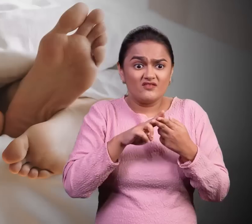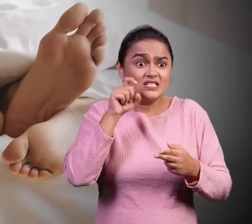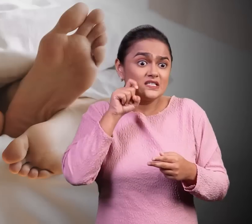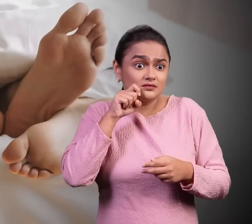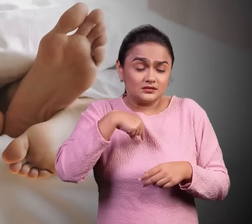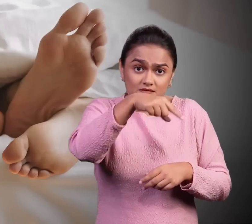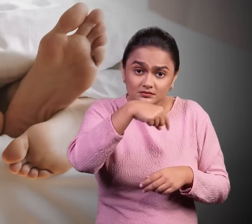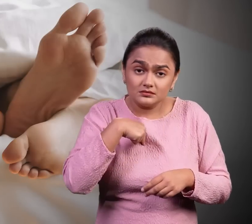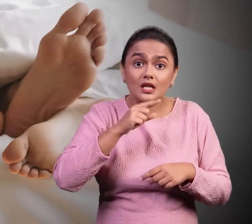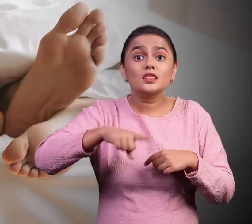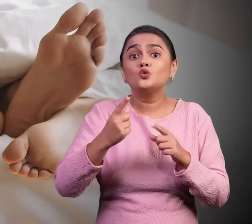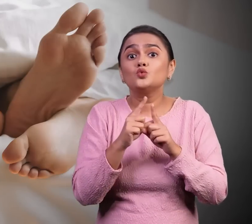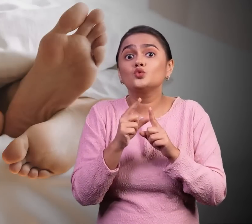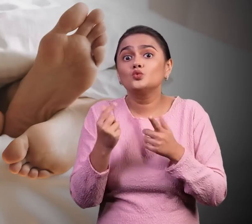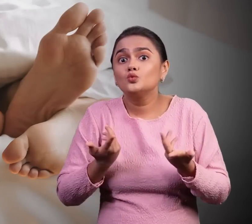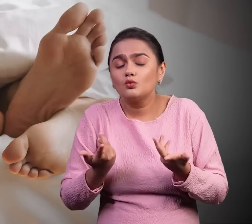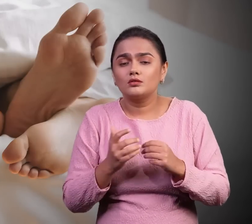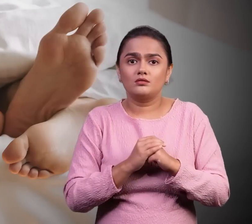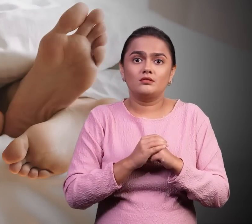What should you do if it's a sexual contact?